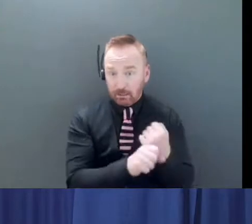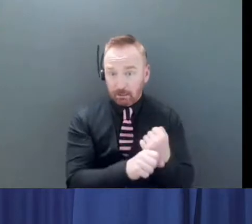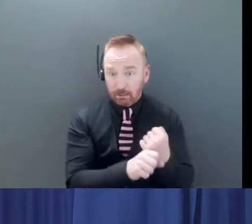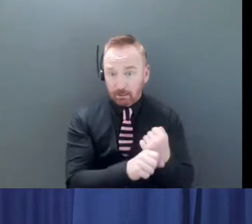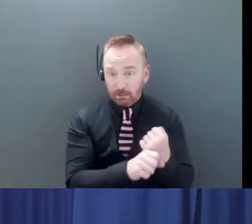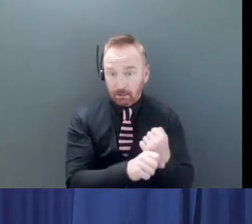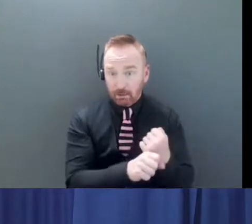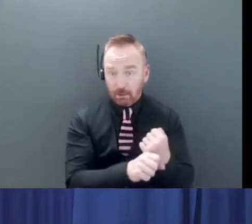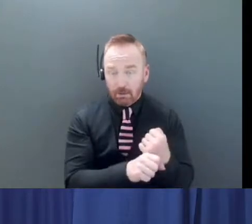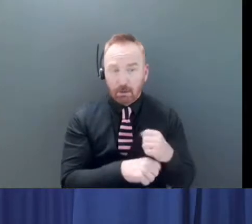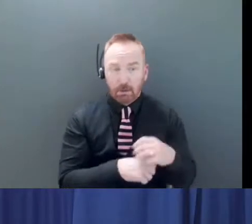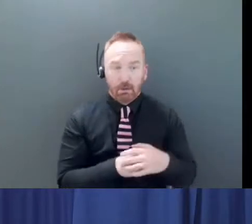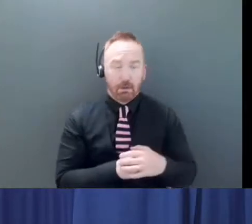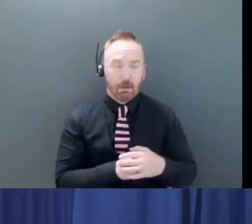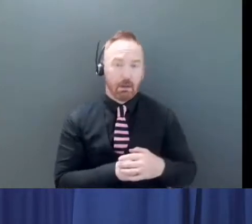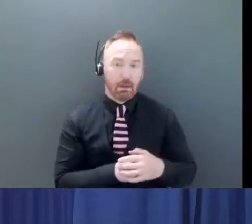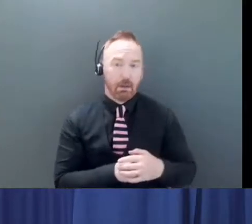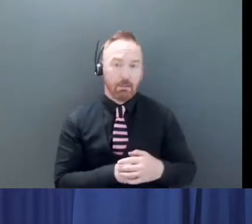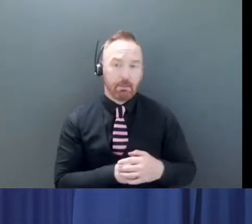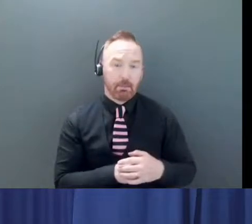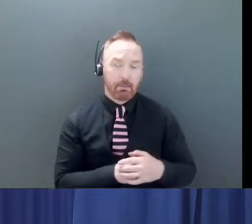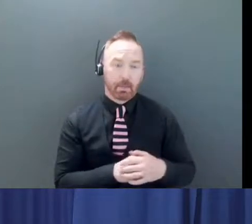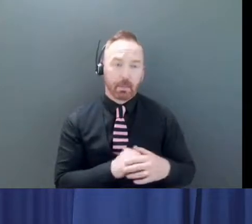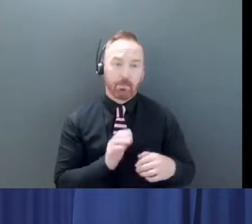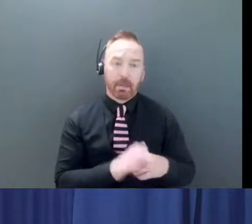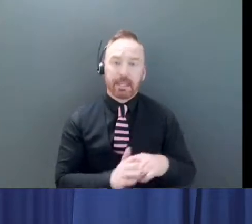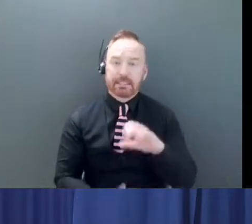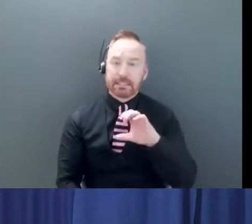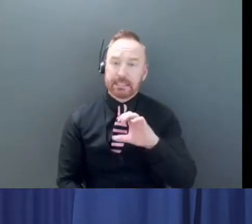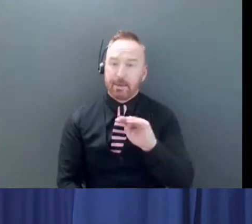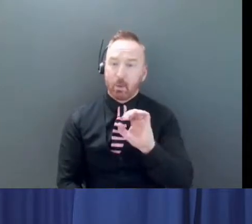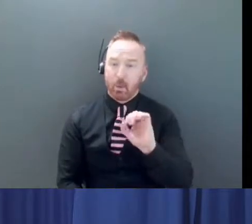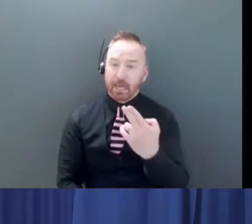And I think following the close advice of the chief medical